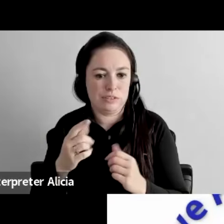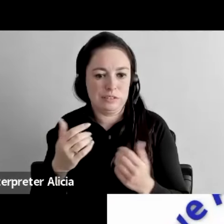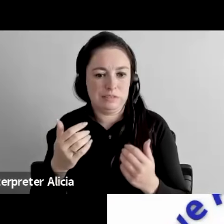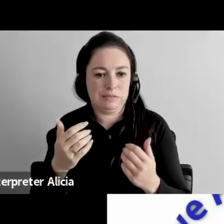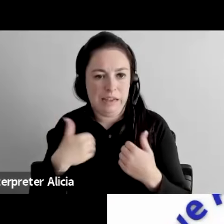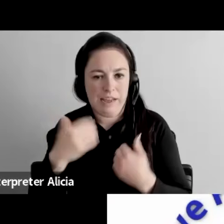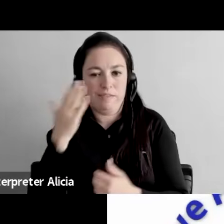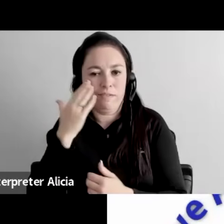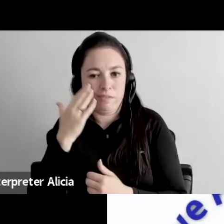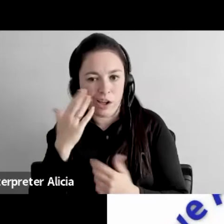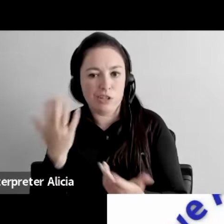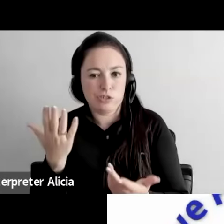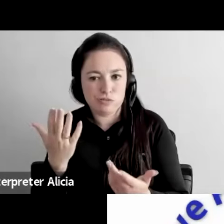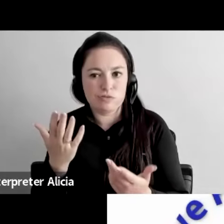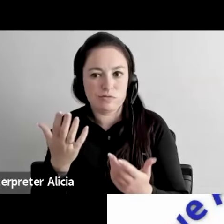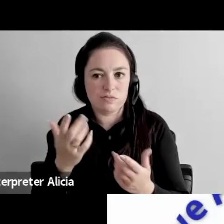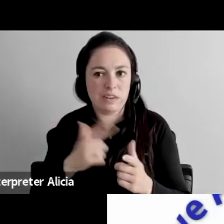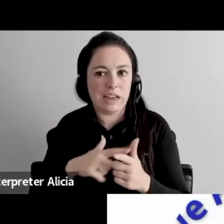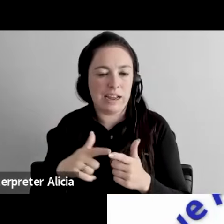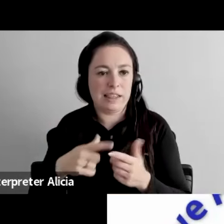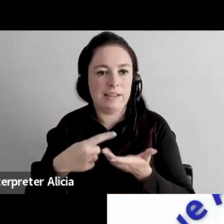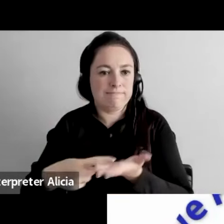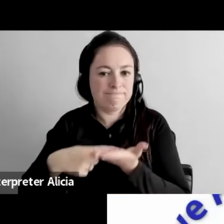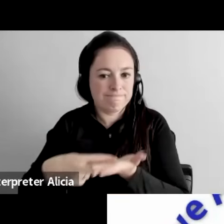and then talk about it and figure it out together.